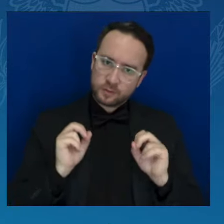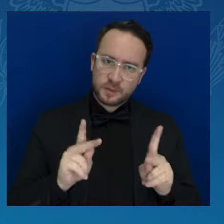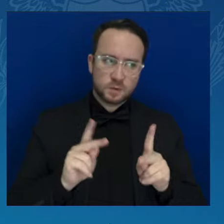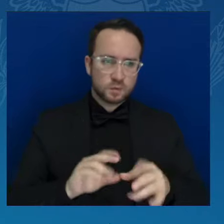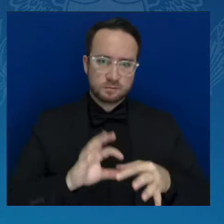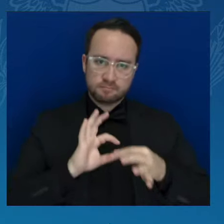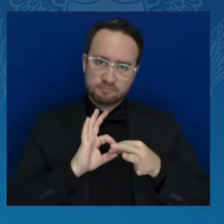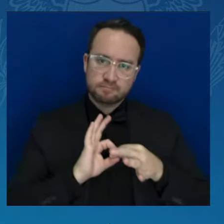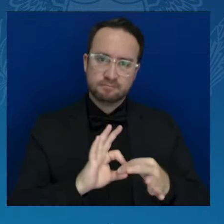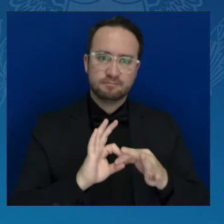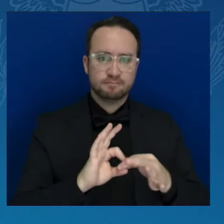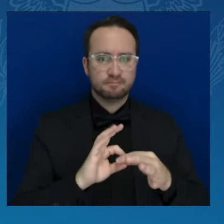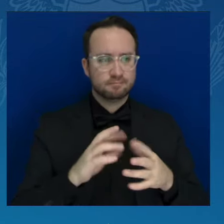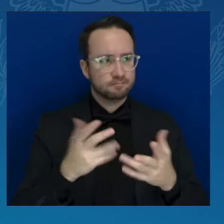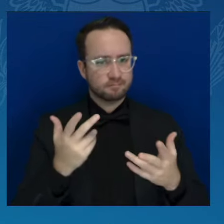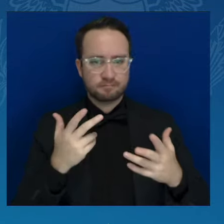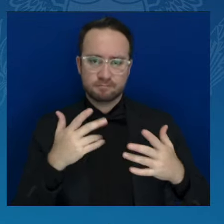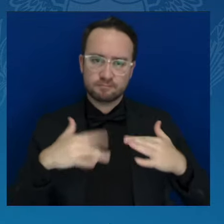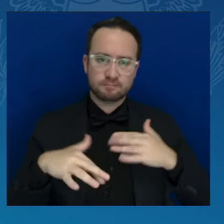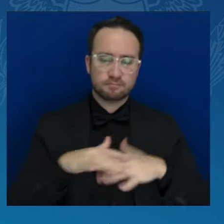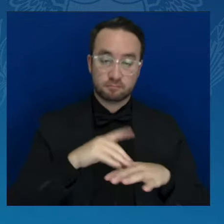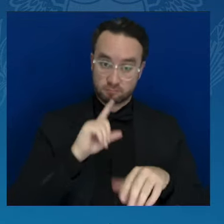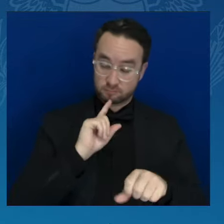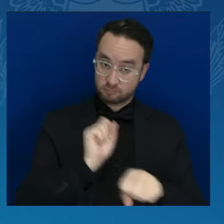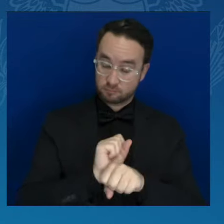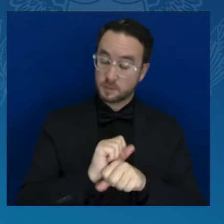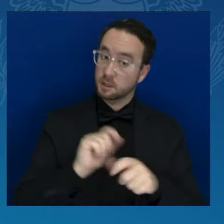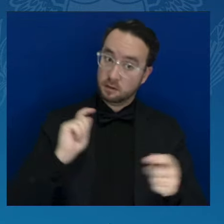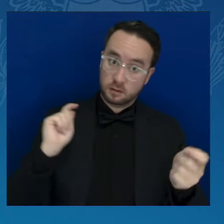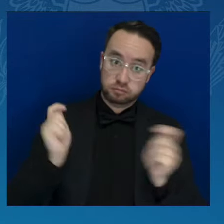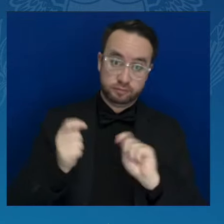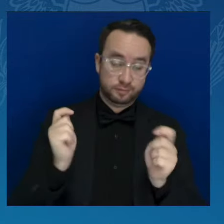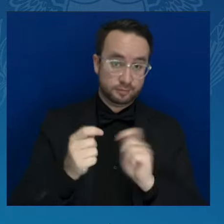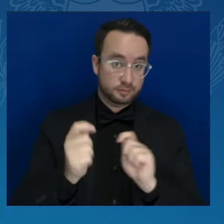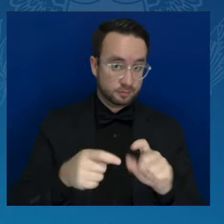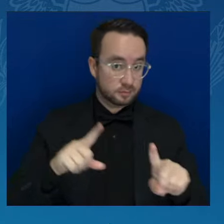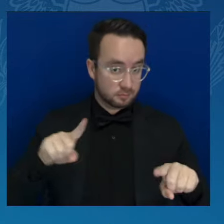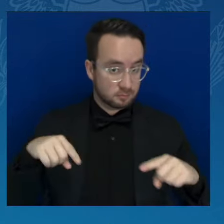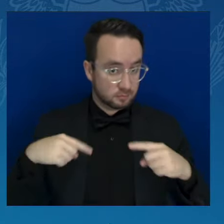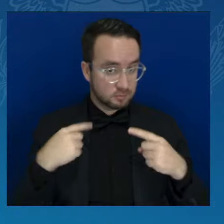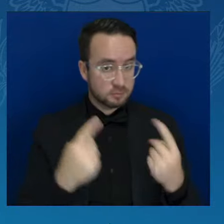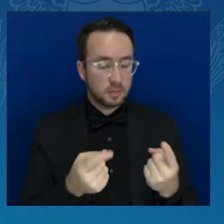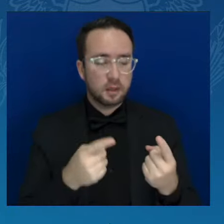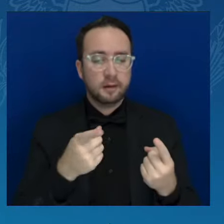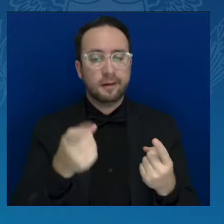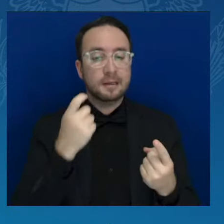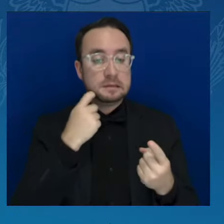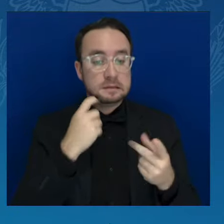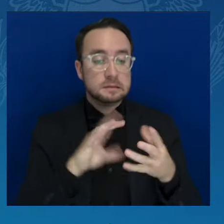of course, part of the job of the National Security Council is to focus on this aspect as well. So earlier this year,